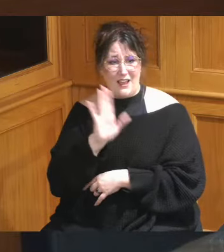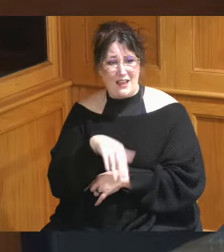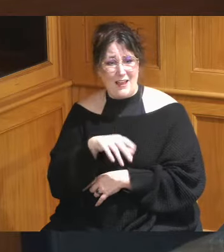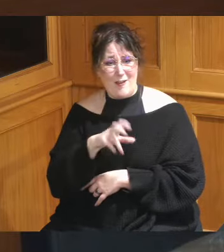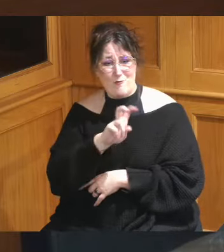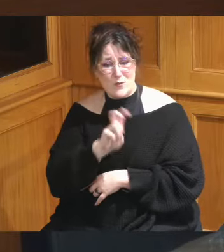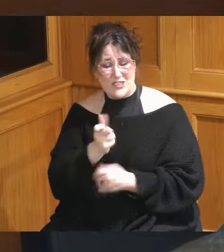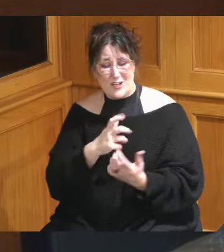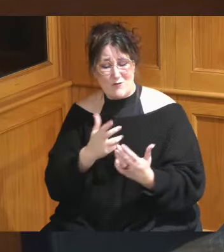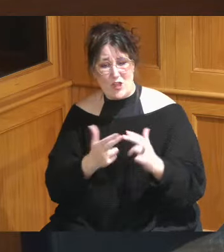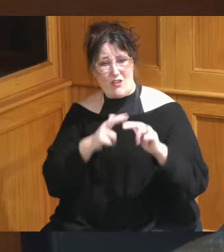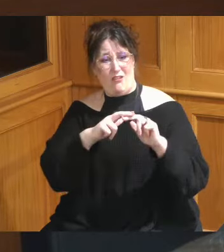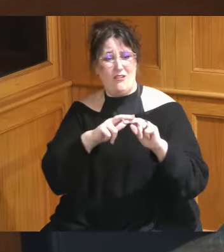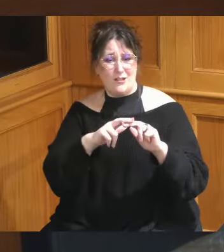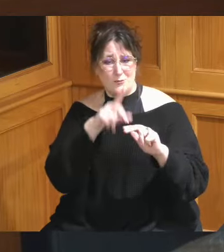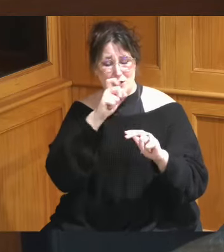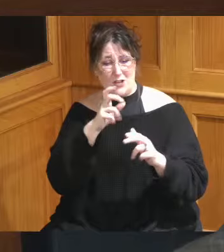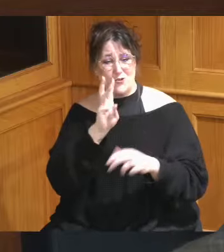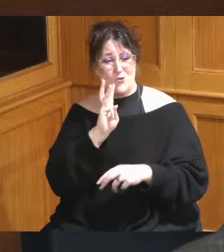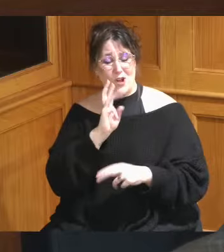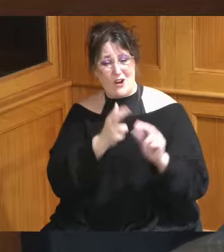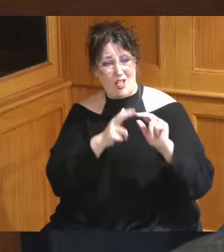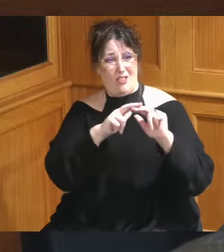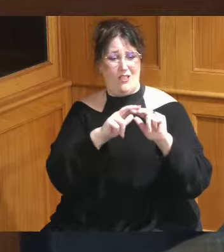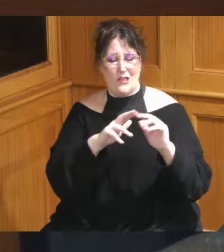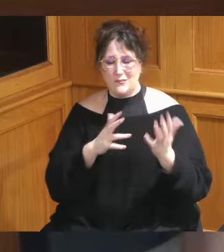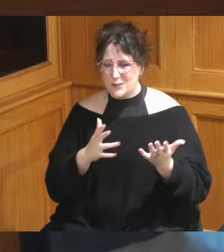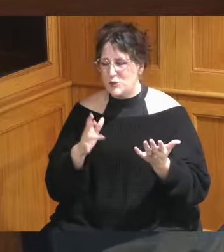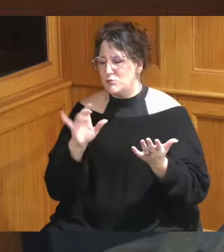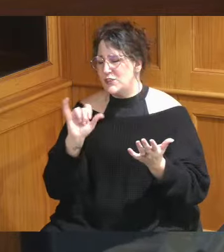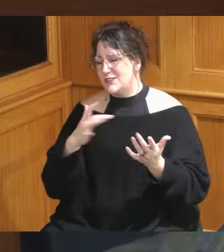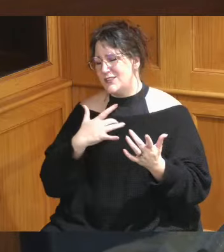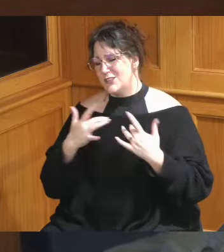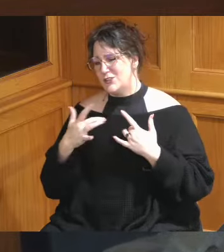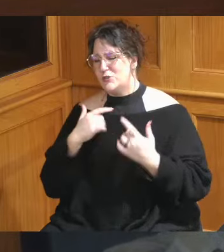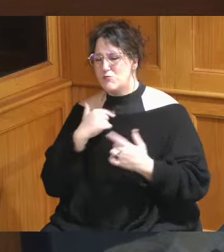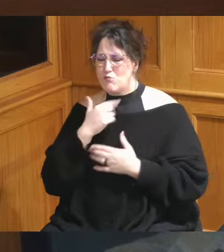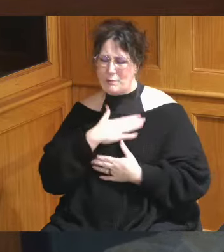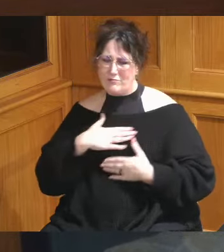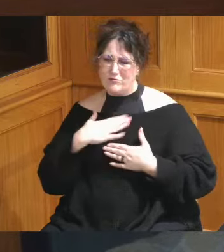and all that. So let those are just kind of my concerns. But I do appreciate creativity. We